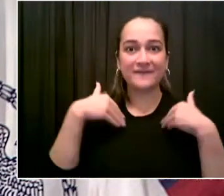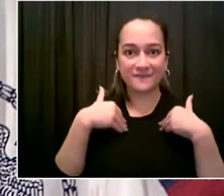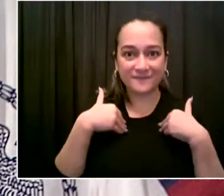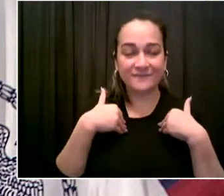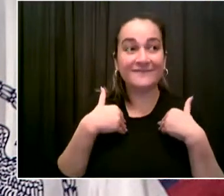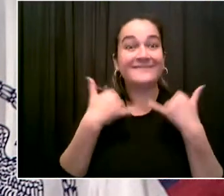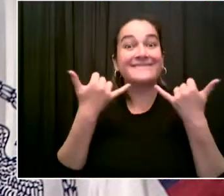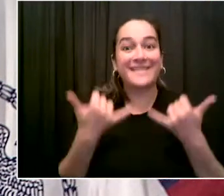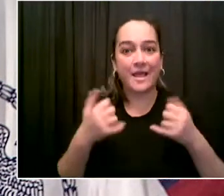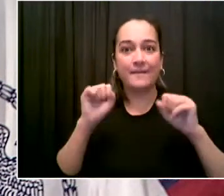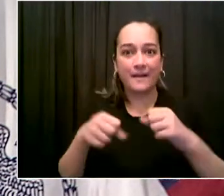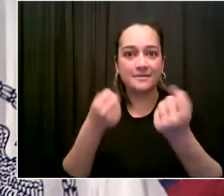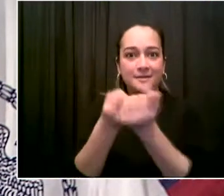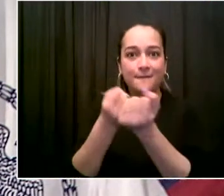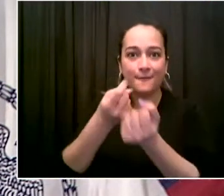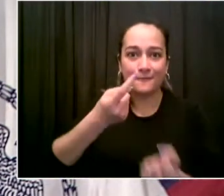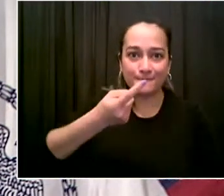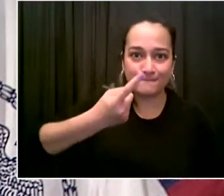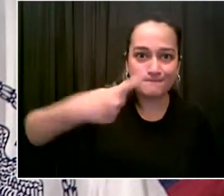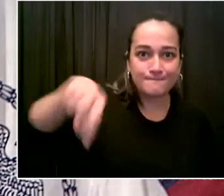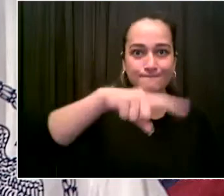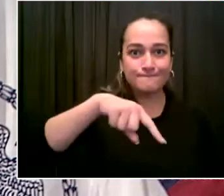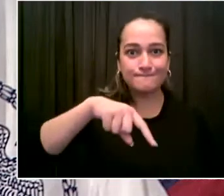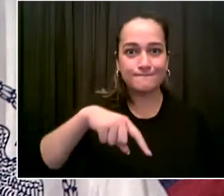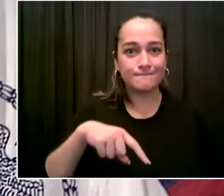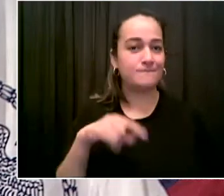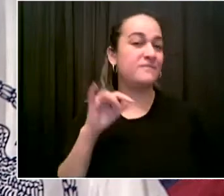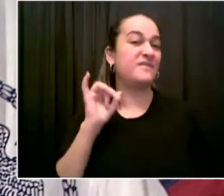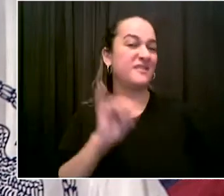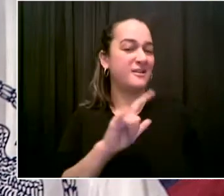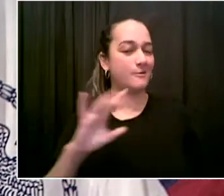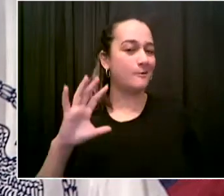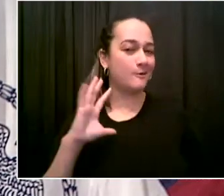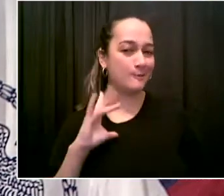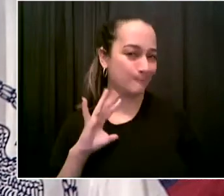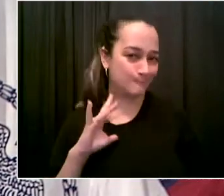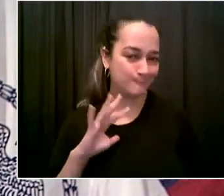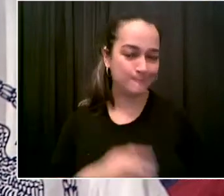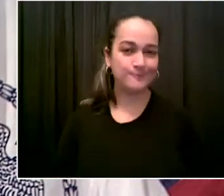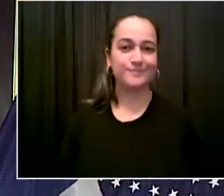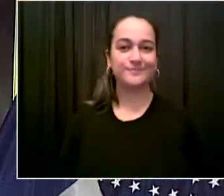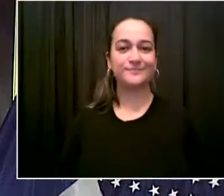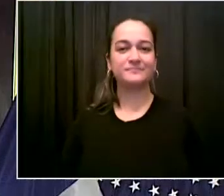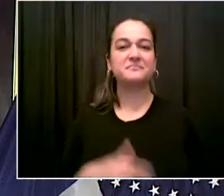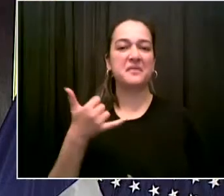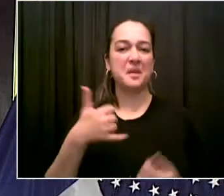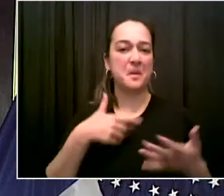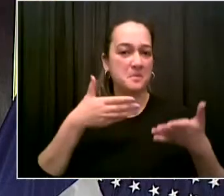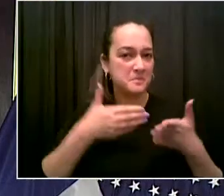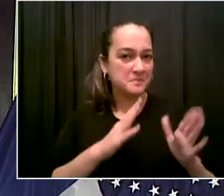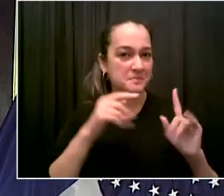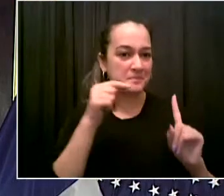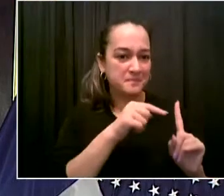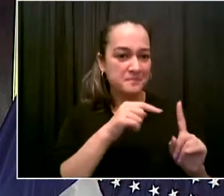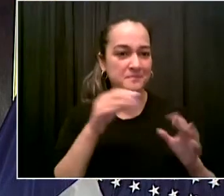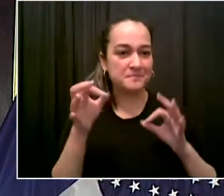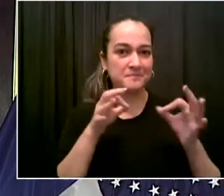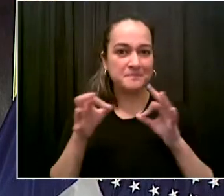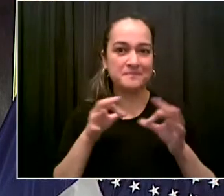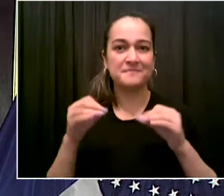UERNDSTANDI ONGF WHAT OUR IMMIGRANT COMMUNITIES GO THROUGH IN THE LATINO COMMUNITY GOES THROUGH. THAT INFORHER ACTIONS AND MAKES HER A PARTICULARLY SENSITIVAN PACOMSTN ALES WELL.